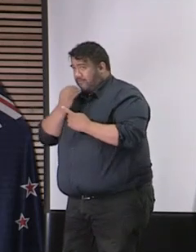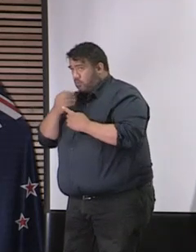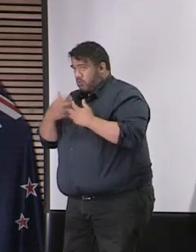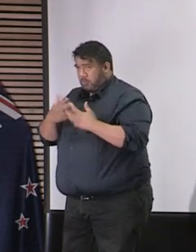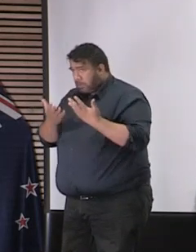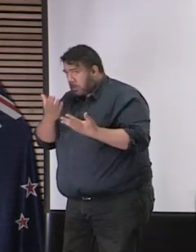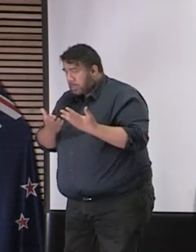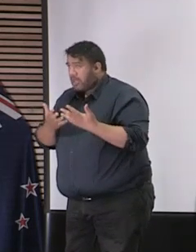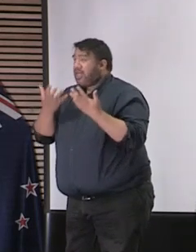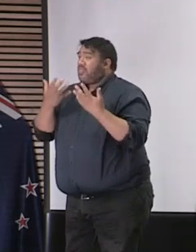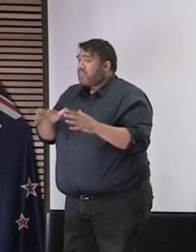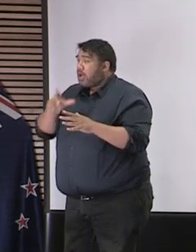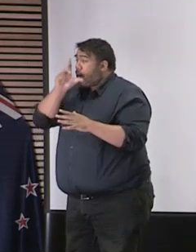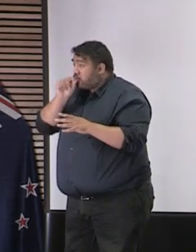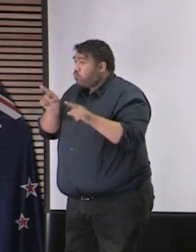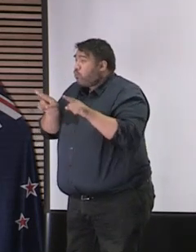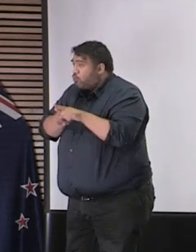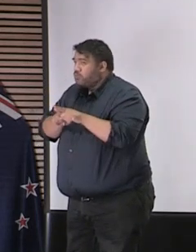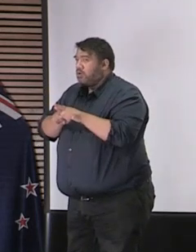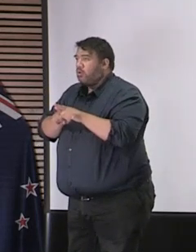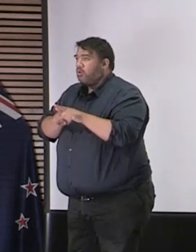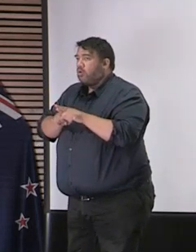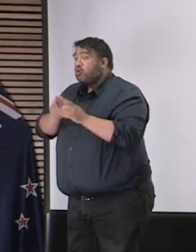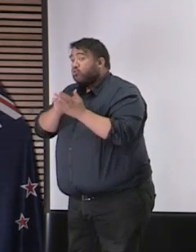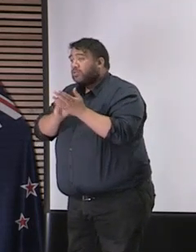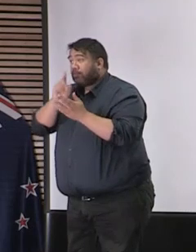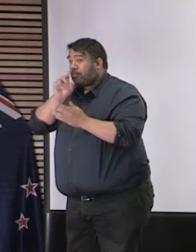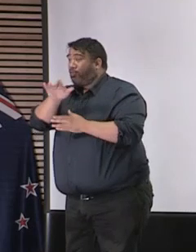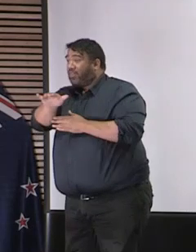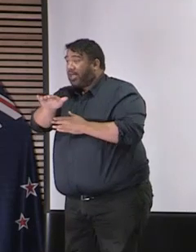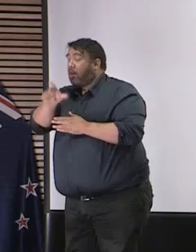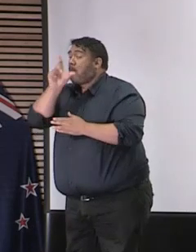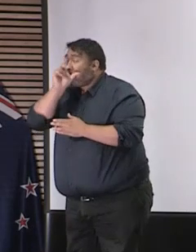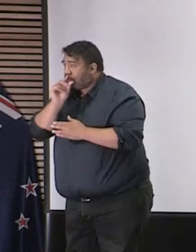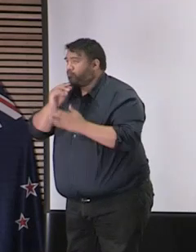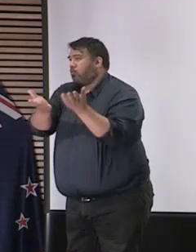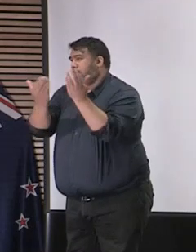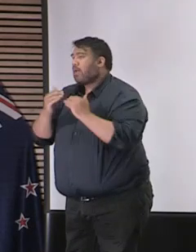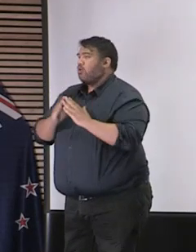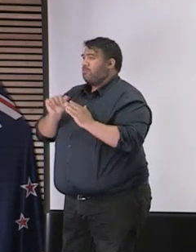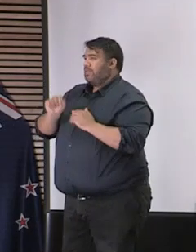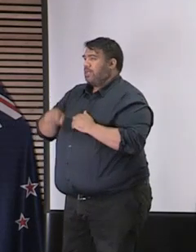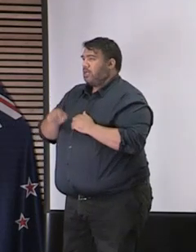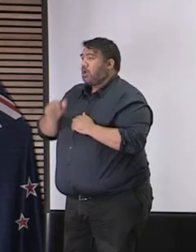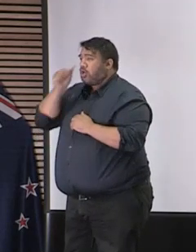first. As seen as we get word from Vanuatu about additional supplies the C-130 is ready